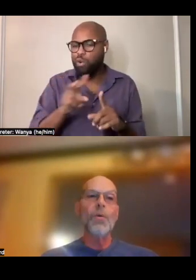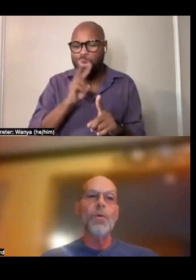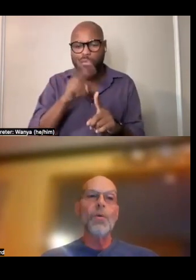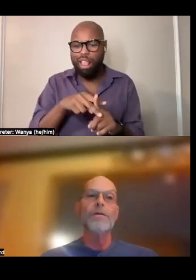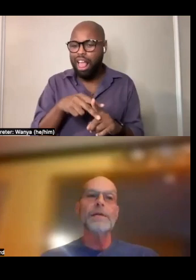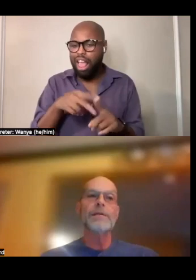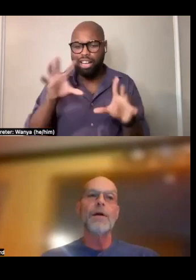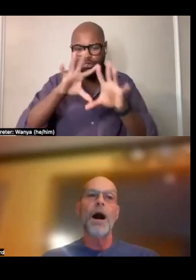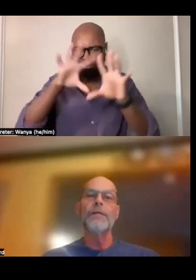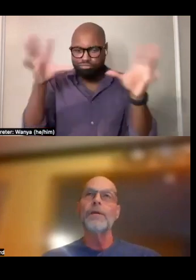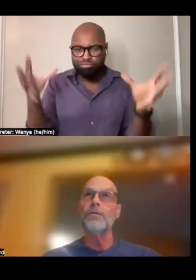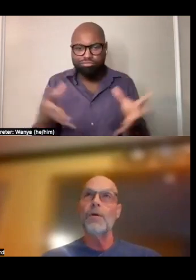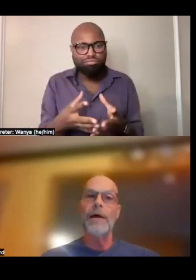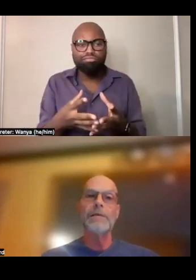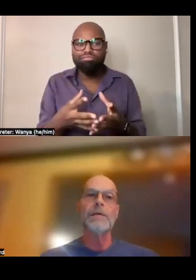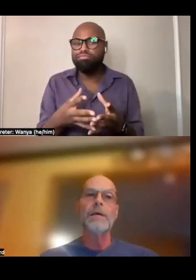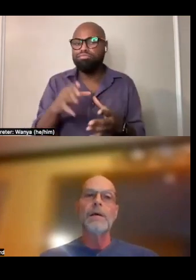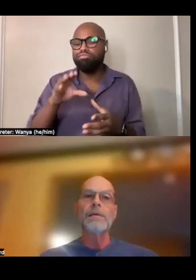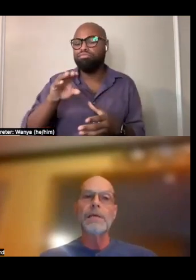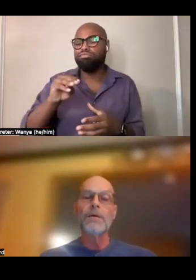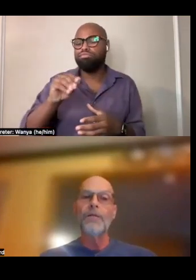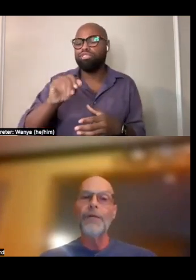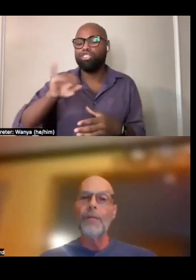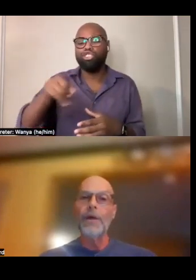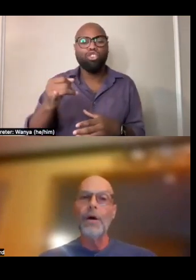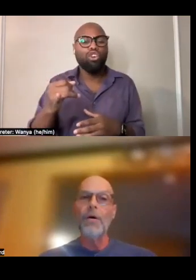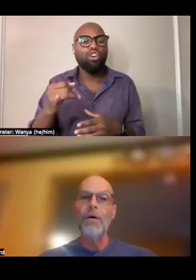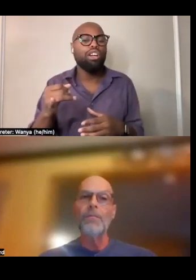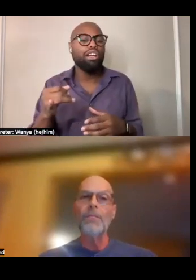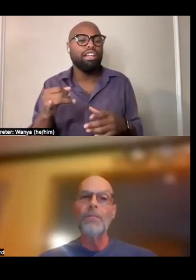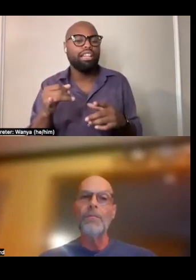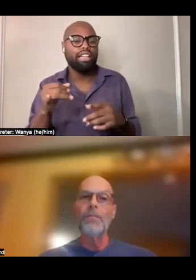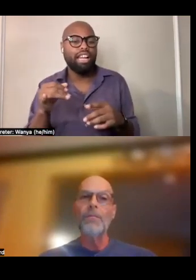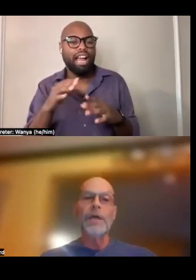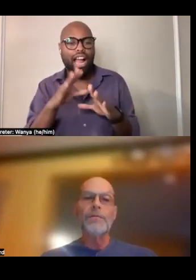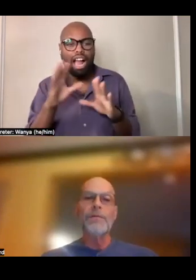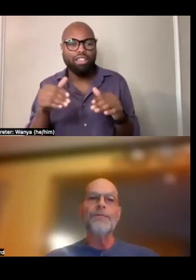of all the housing stock in the US. Single-family homes, buildings with